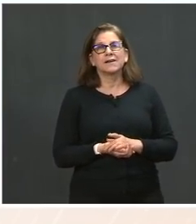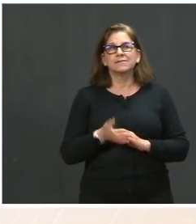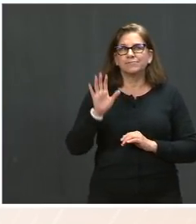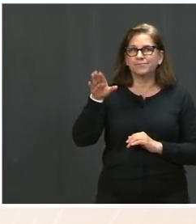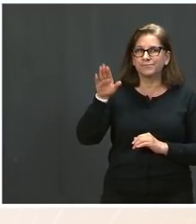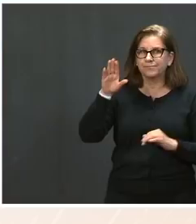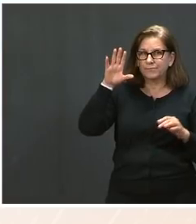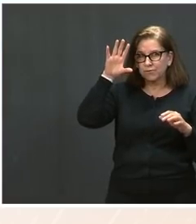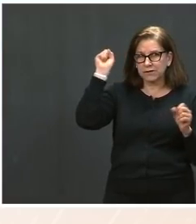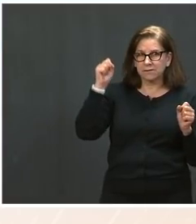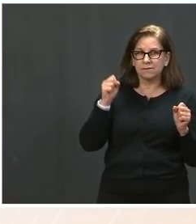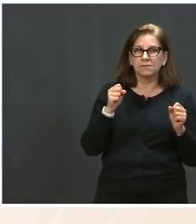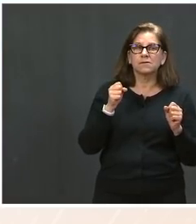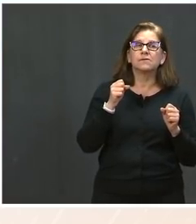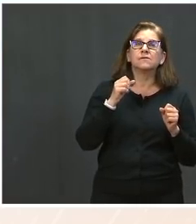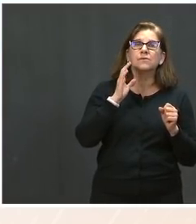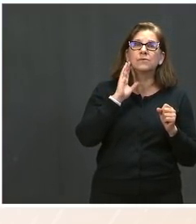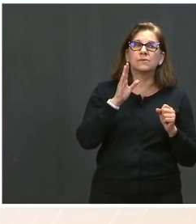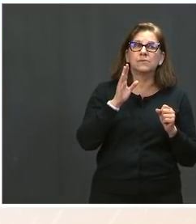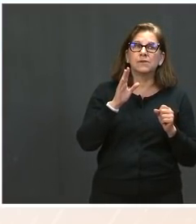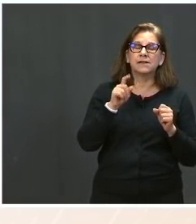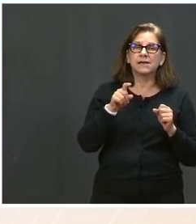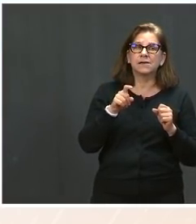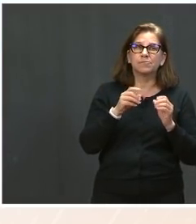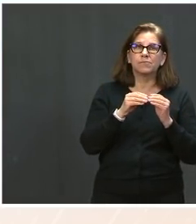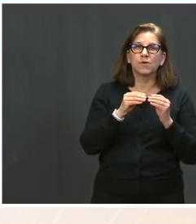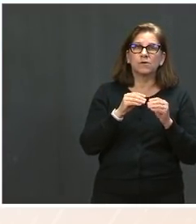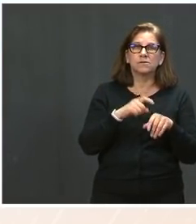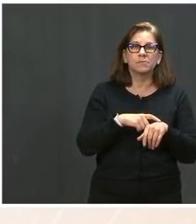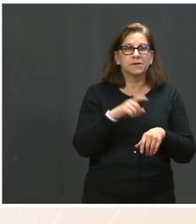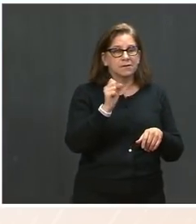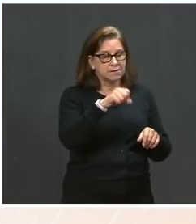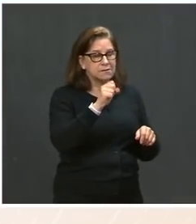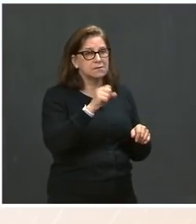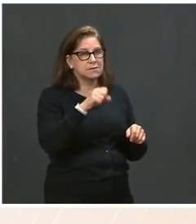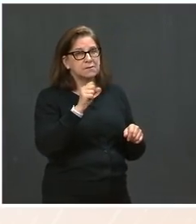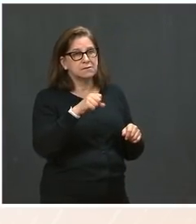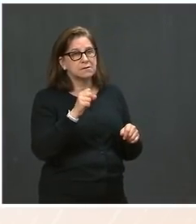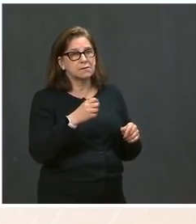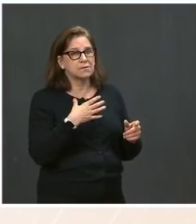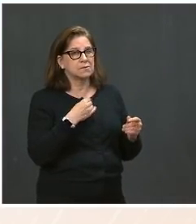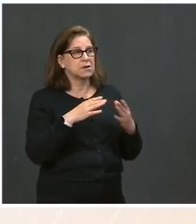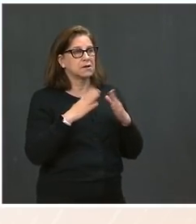So I'm sort of trying to figure out if we may get that tomorrow. Ms. Psaki: It wouldn't come from the White House, presumably, but I can certainly check